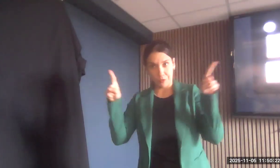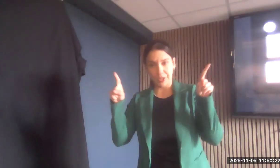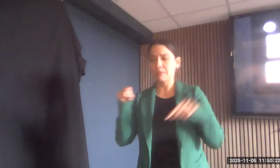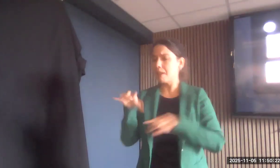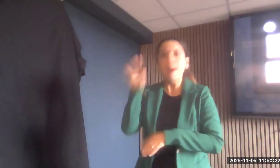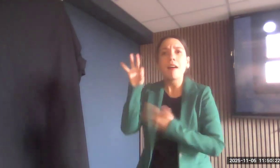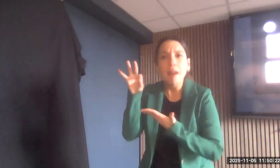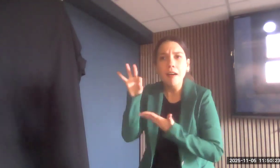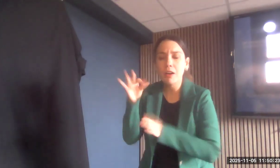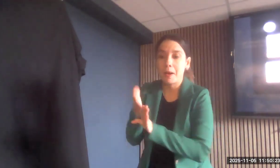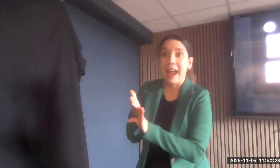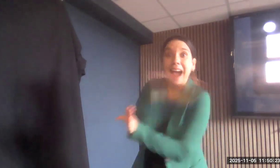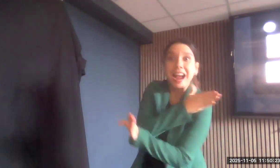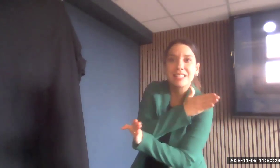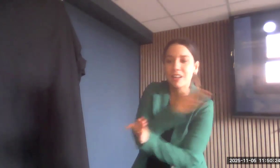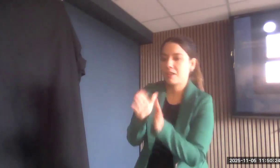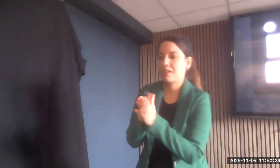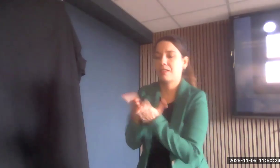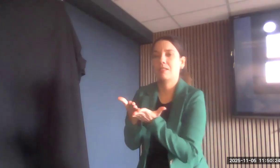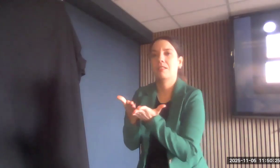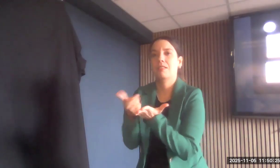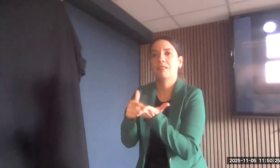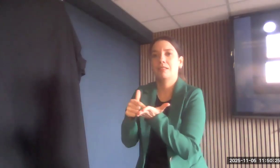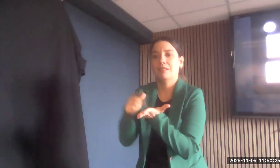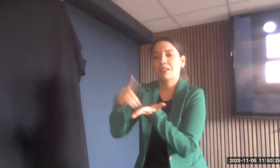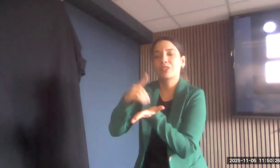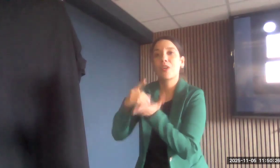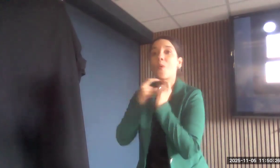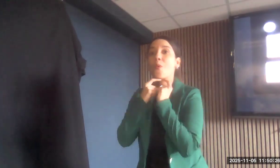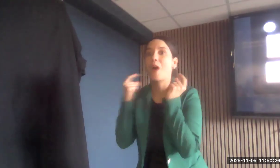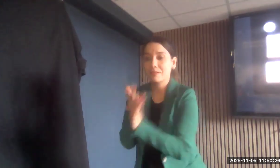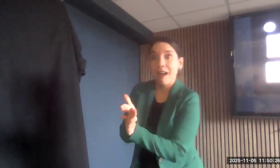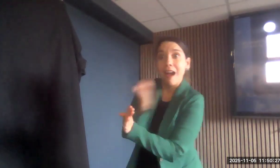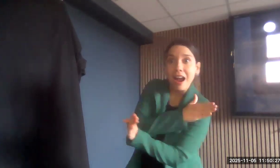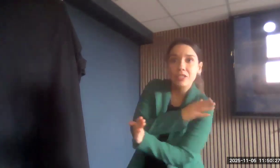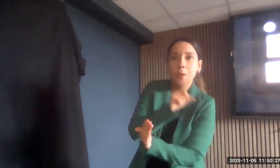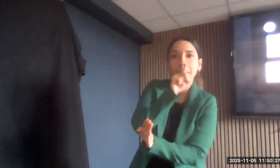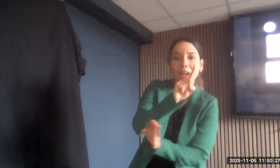And what we found, actually, whilst looking for this, is in a much earlier book.